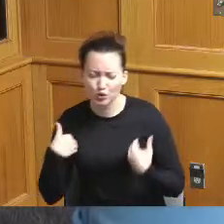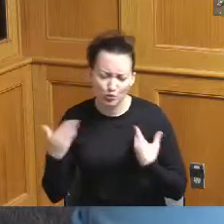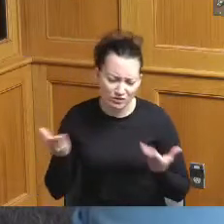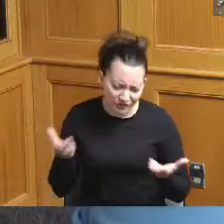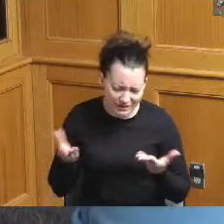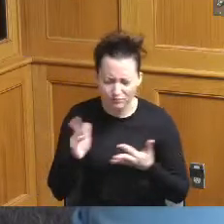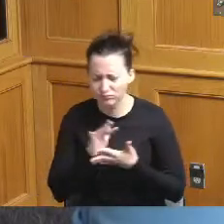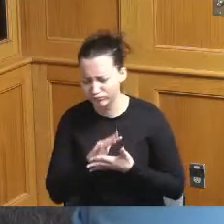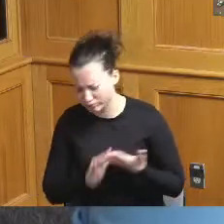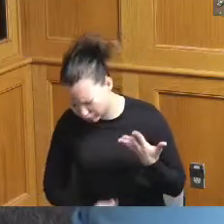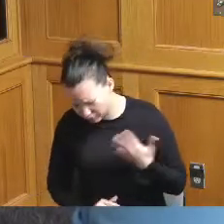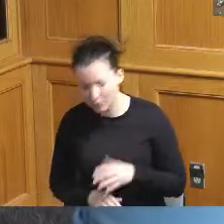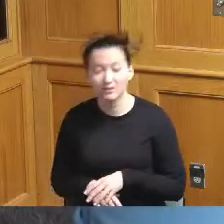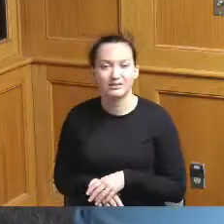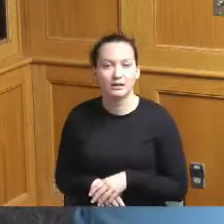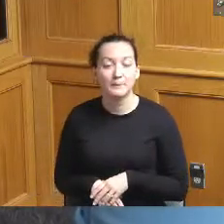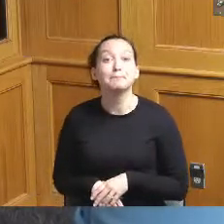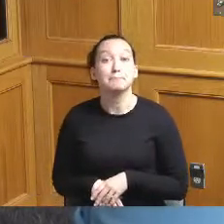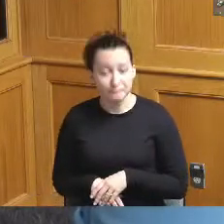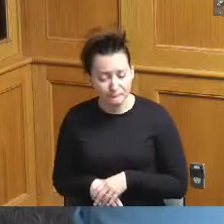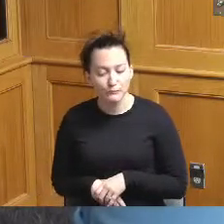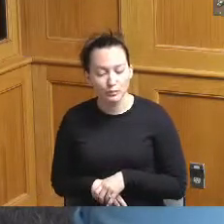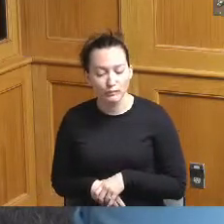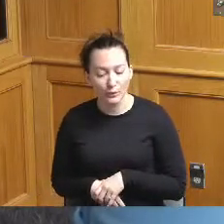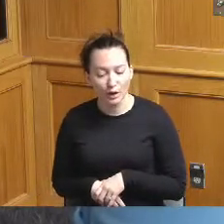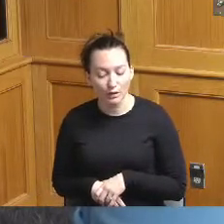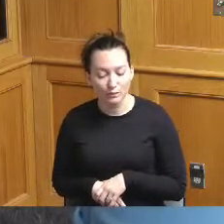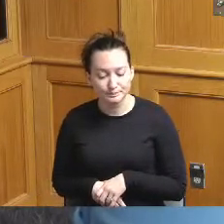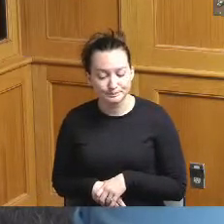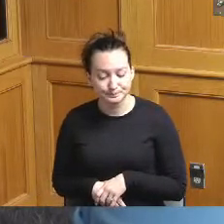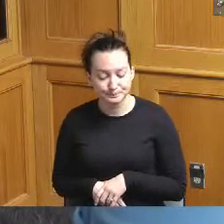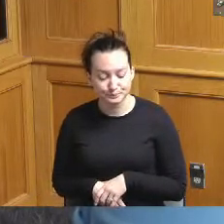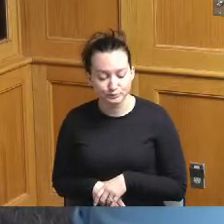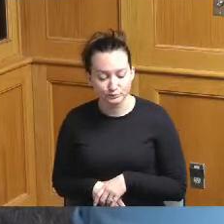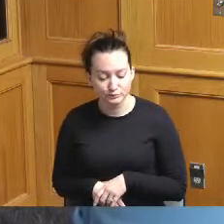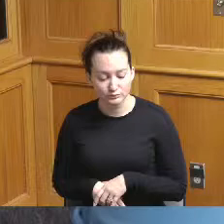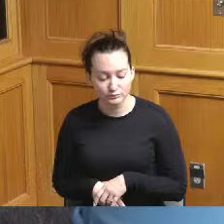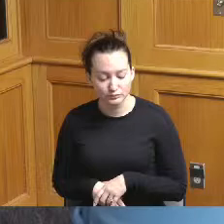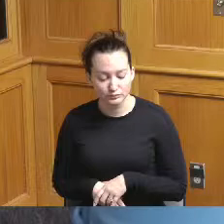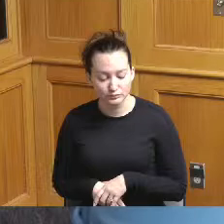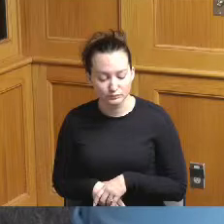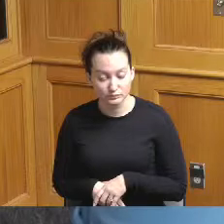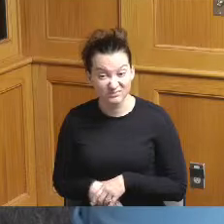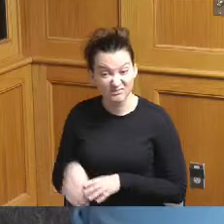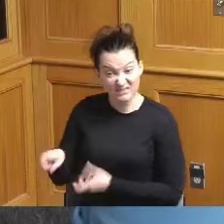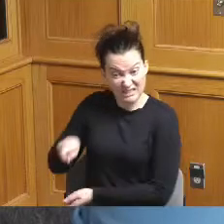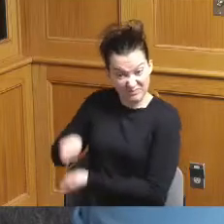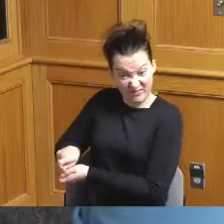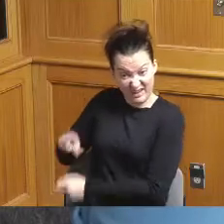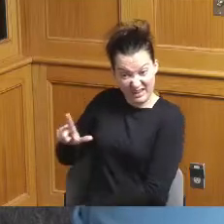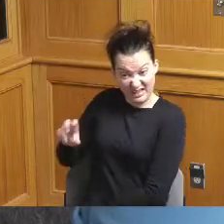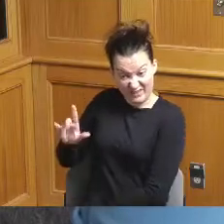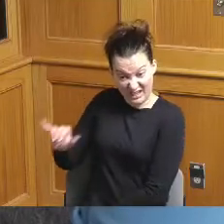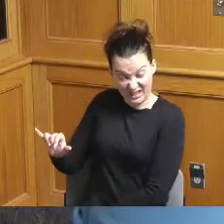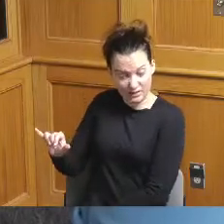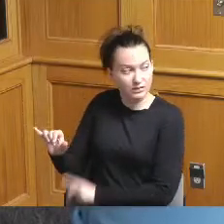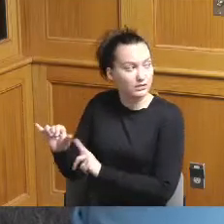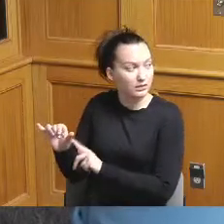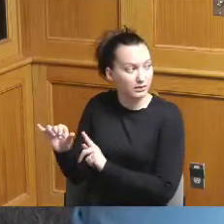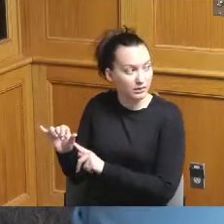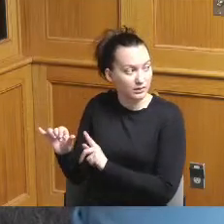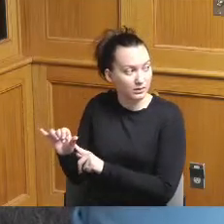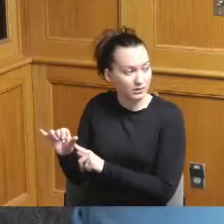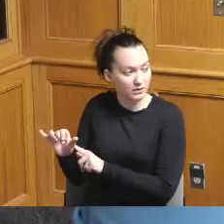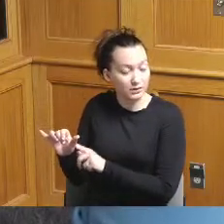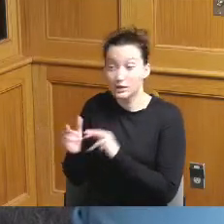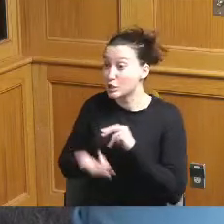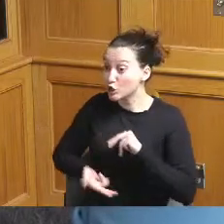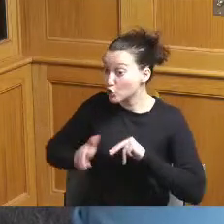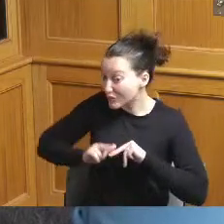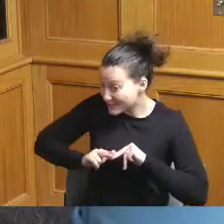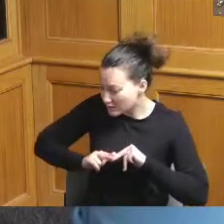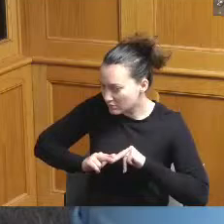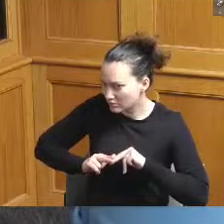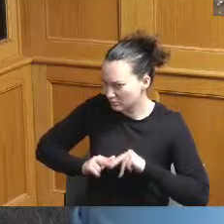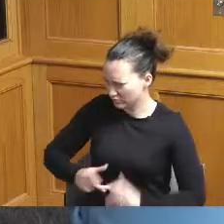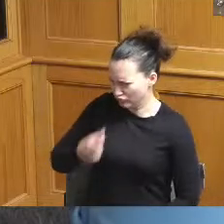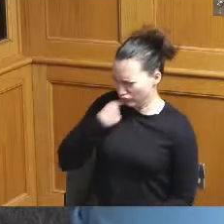Etc but in there at that particular Levy there was an increase at one point not recently yes